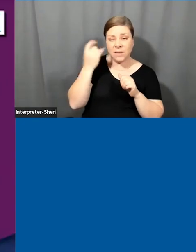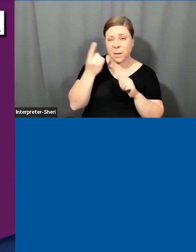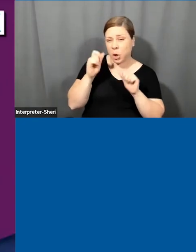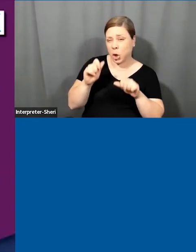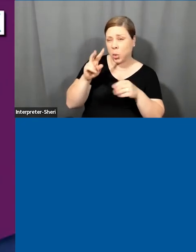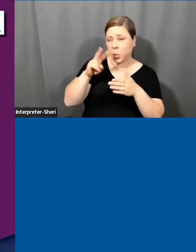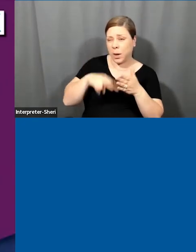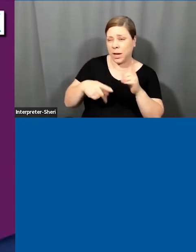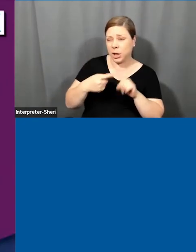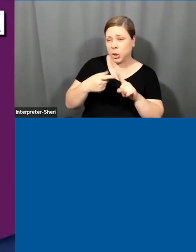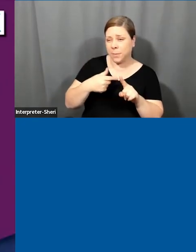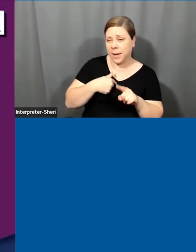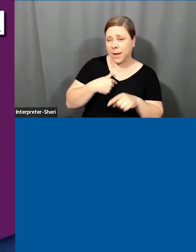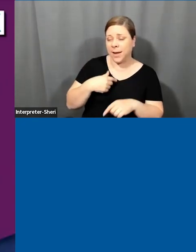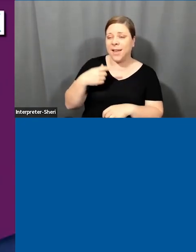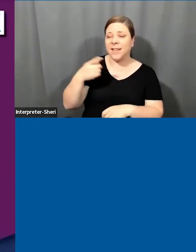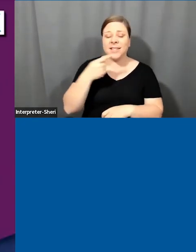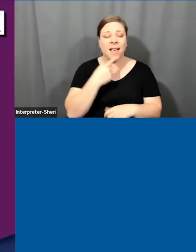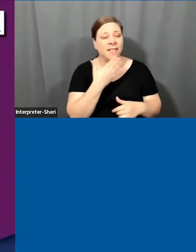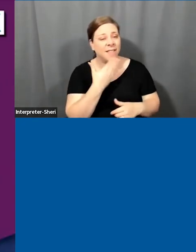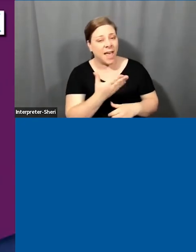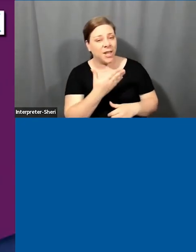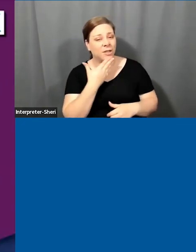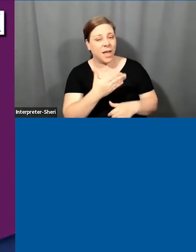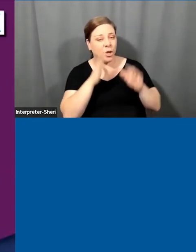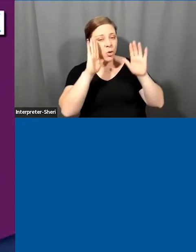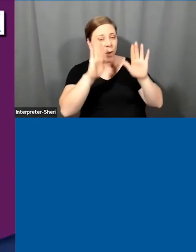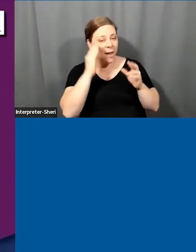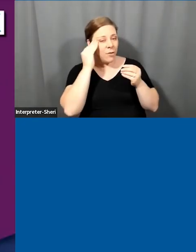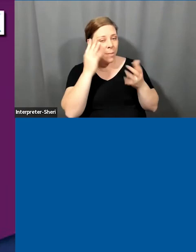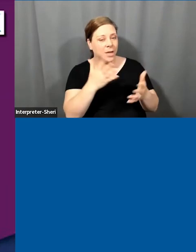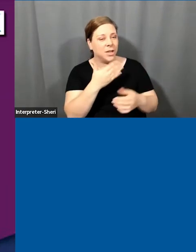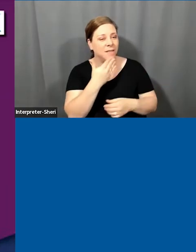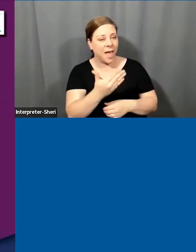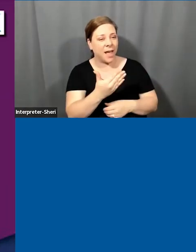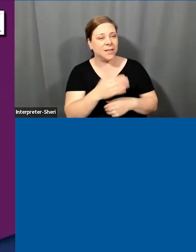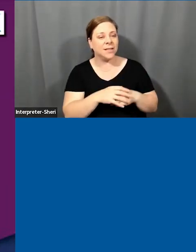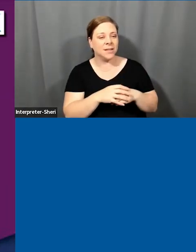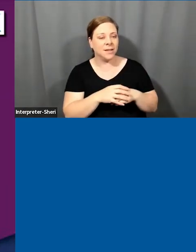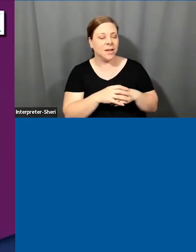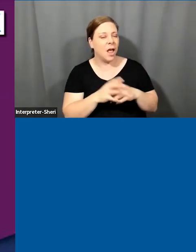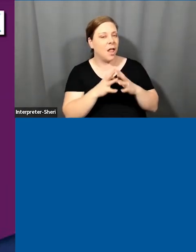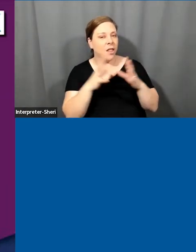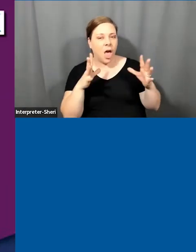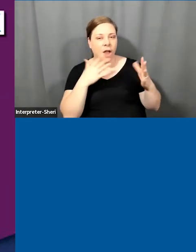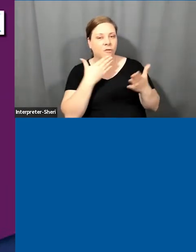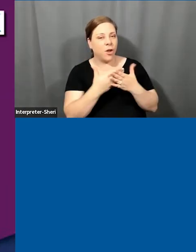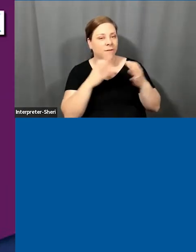You're getting a lot of thank yous. You're getting, "Thank you so much, great info. Thanks all," et cetera. So lots of good feedback there for you.